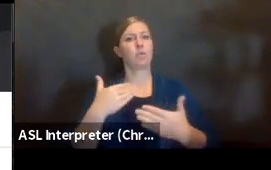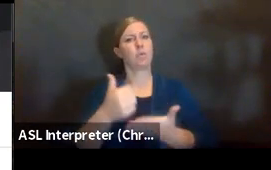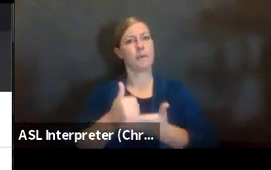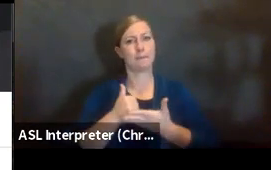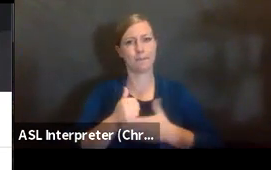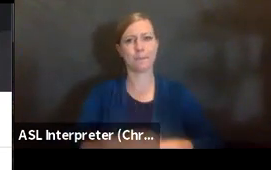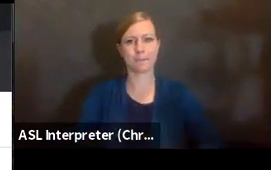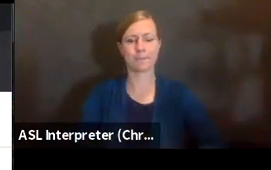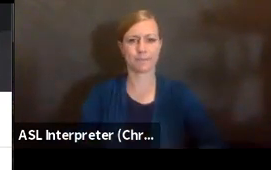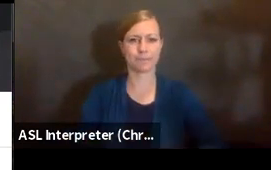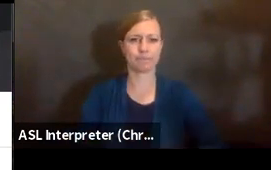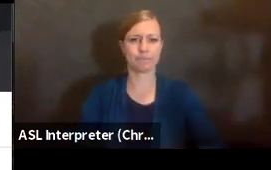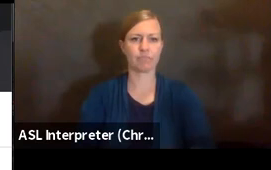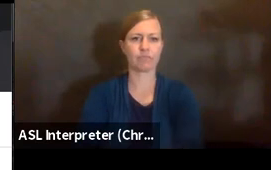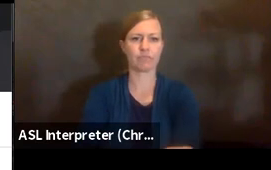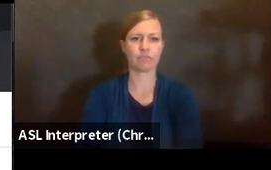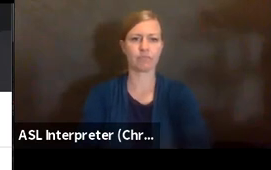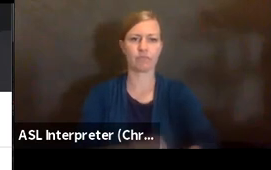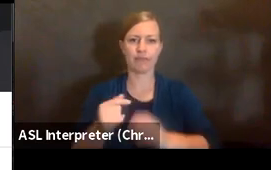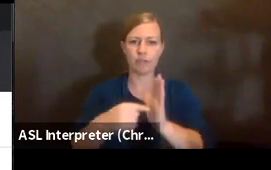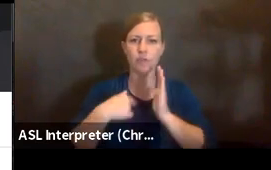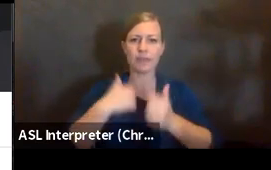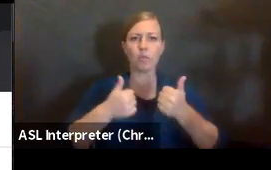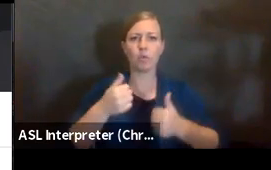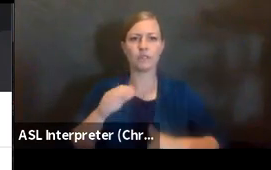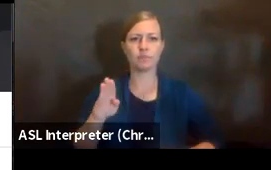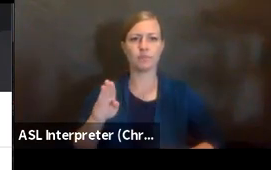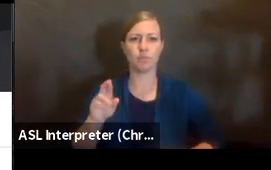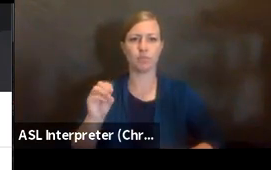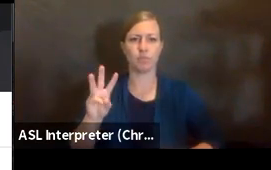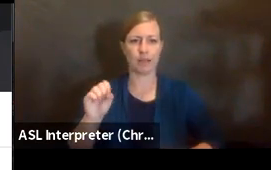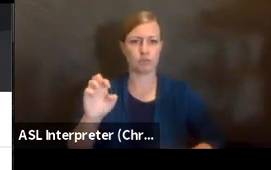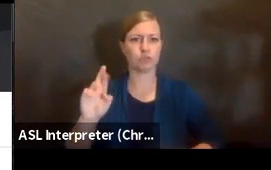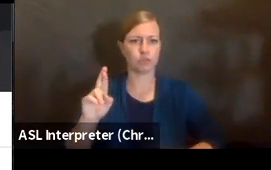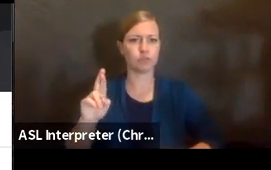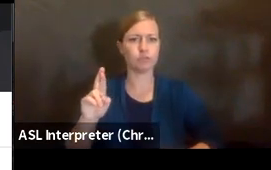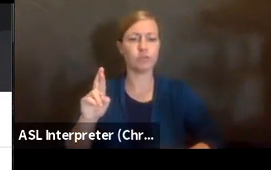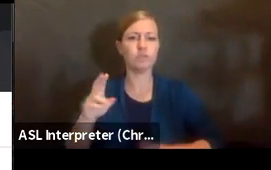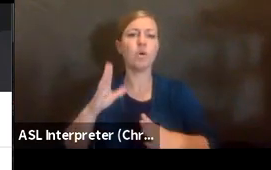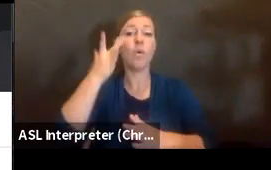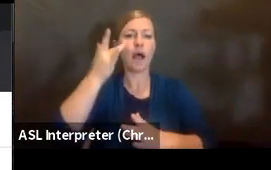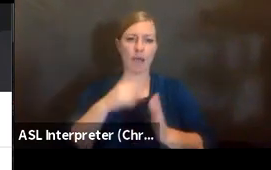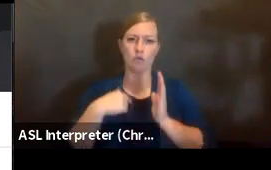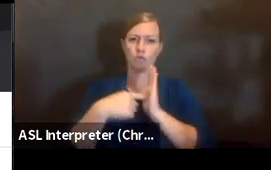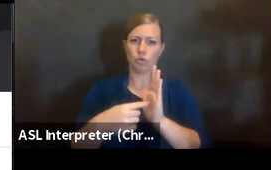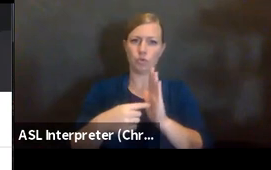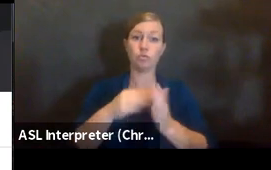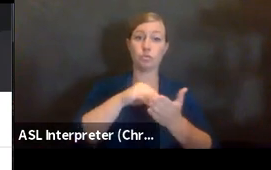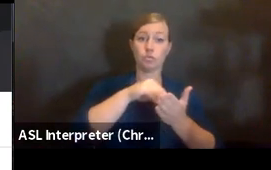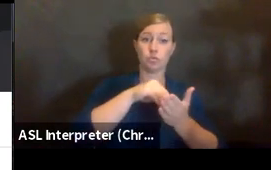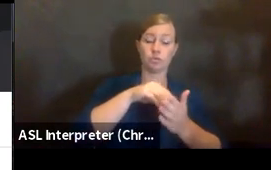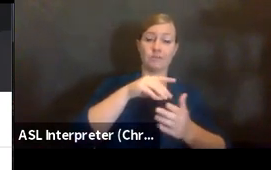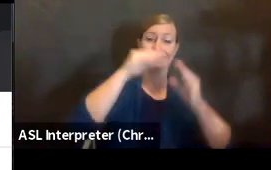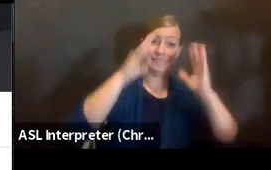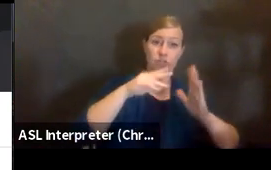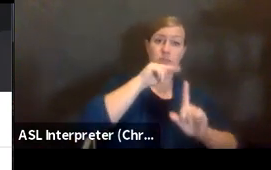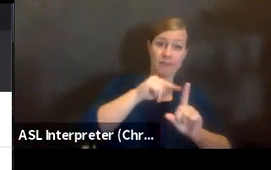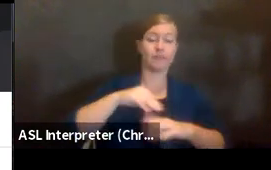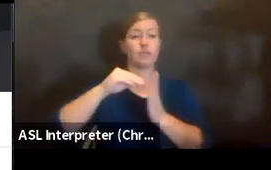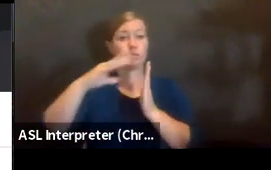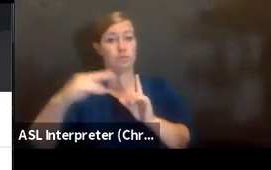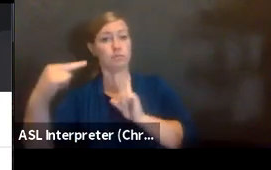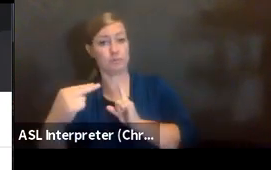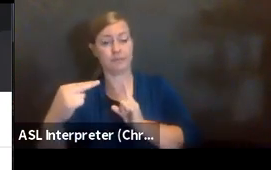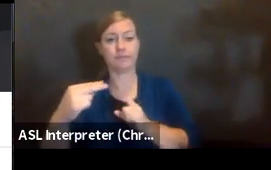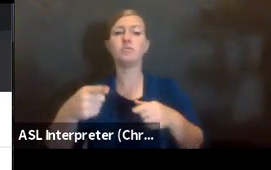Katherine Livick - ESD 112: For what browserI'm in because I'm going to show you some student perspective and some teacher perspective. I'm in my Google Classroom home environment here.